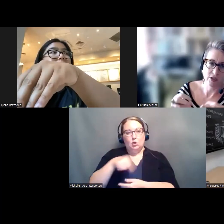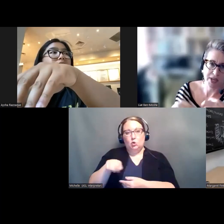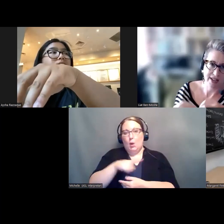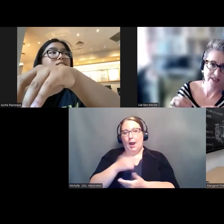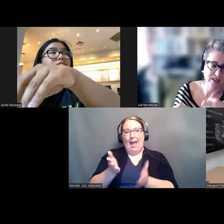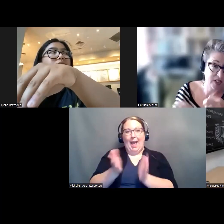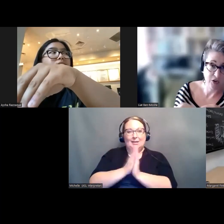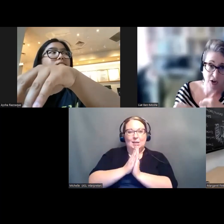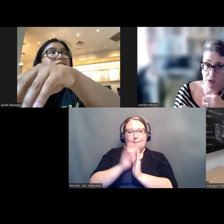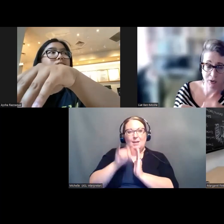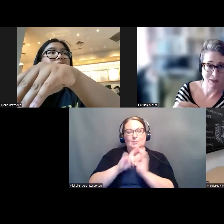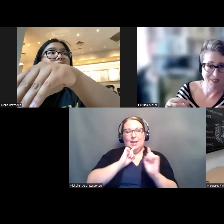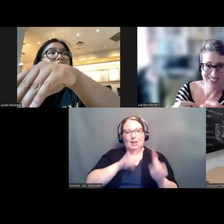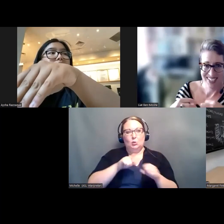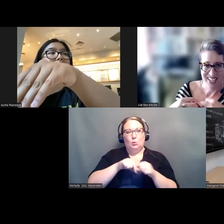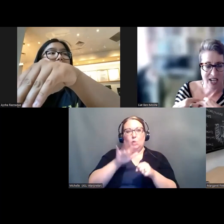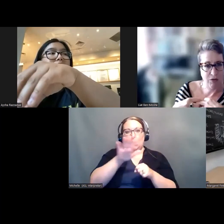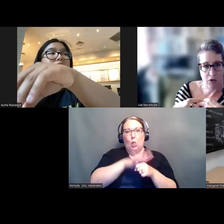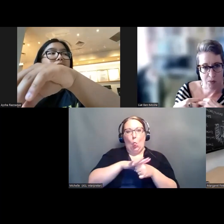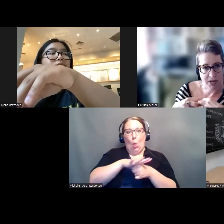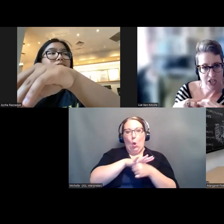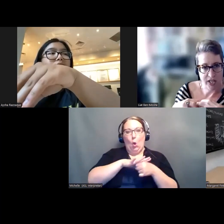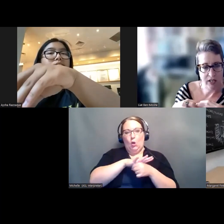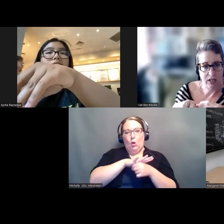to be answered in your local kind of formation.